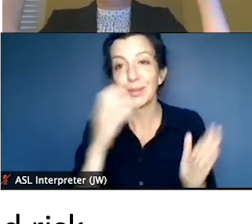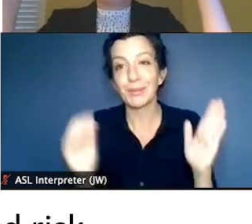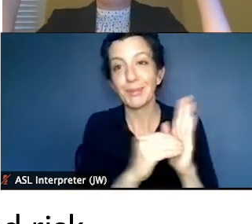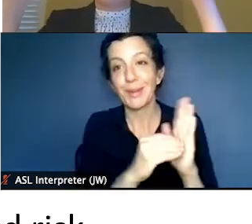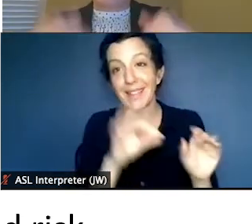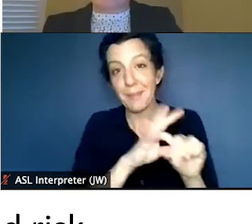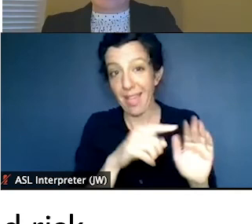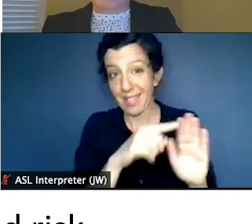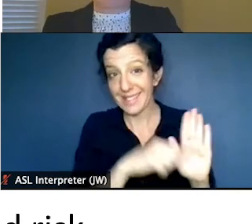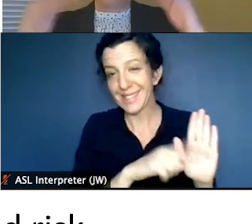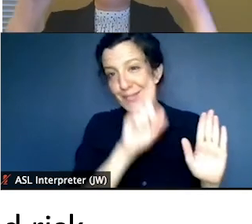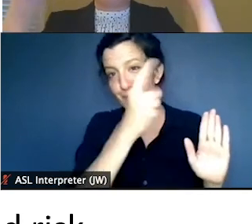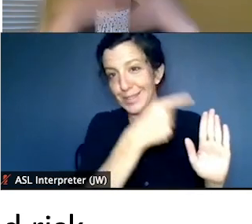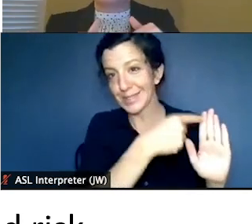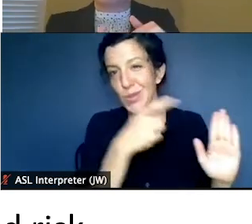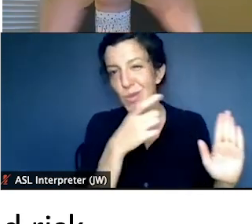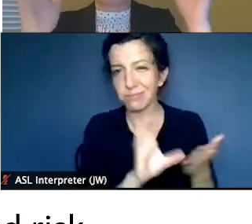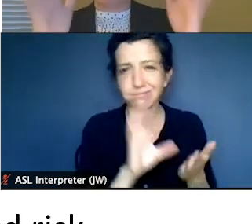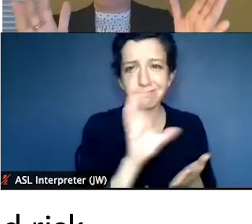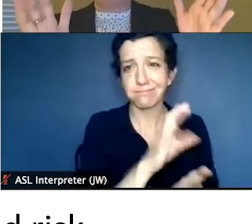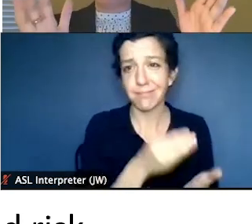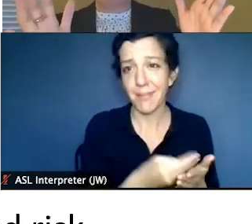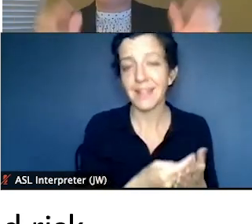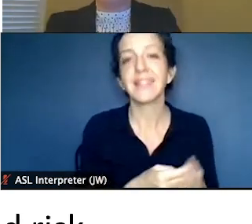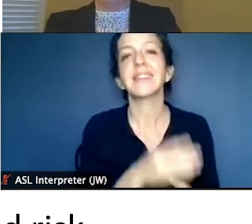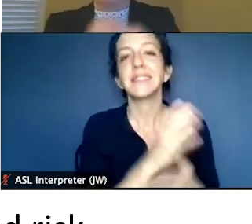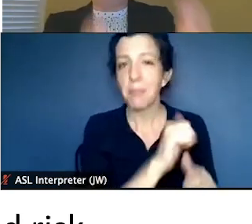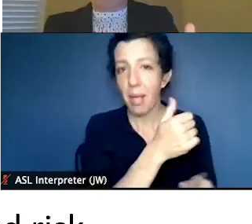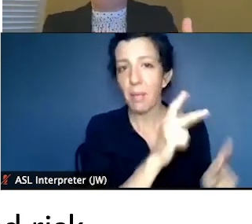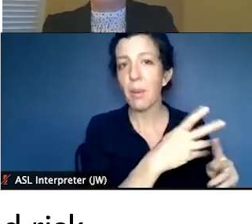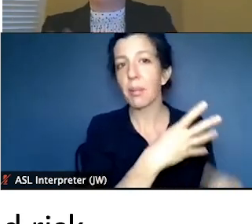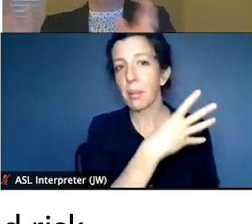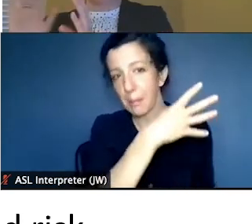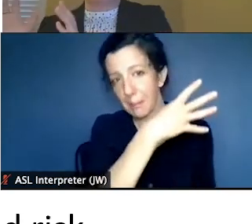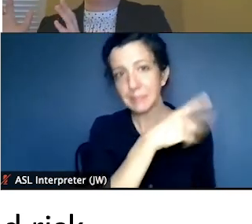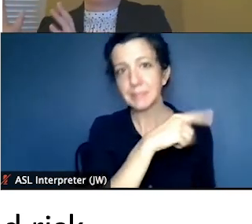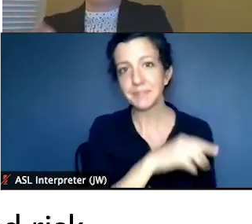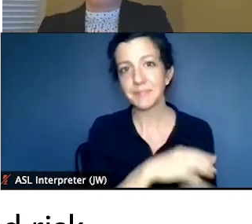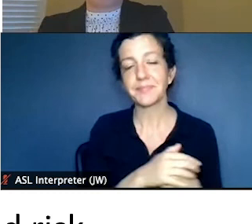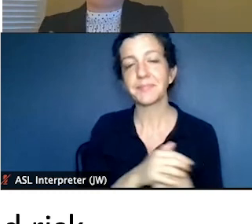on this list that was put together by the county, or you can be released on bail.